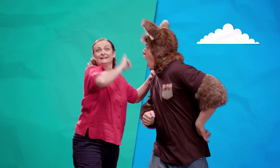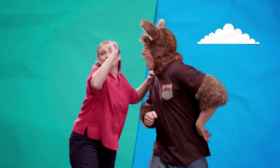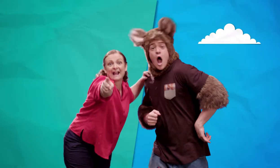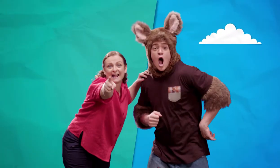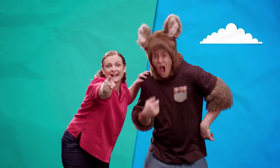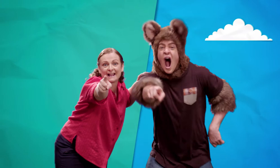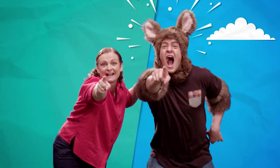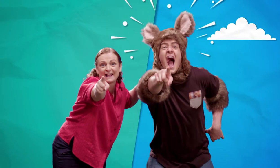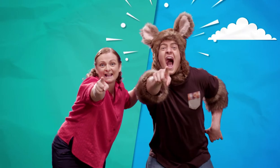Look!